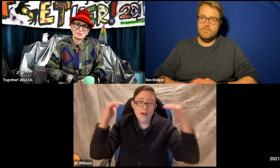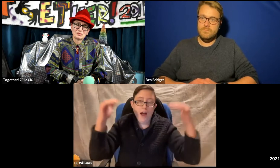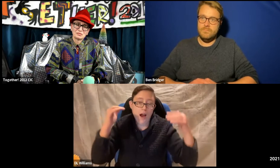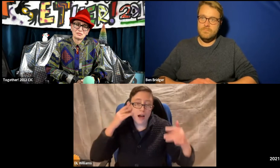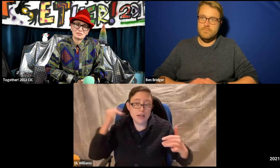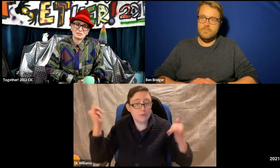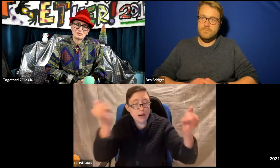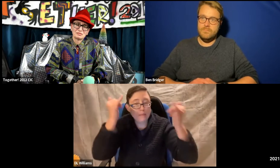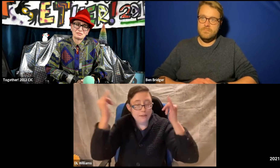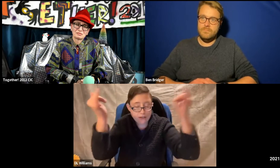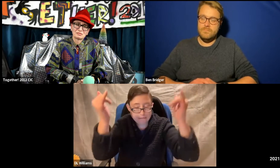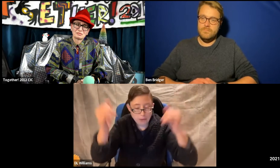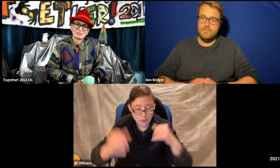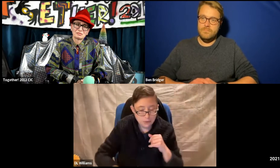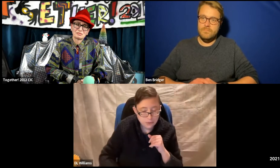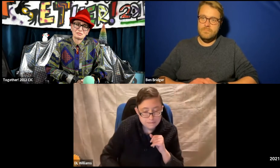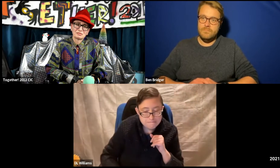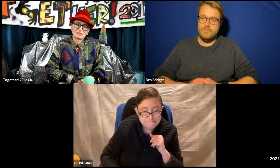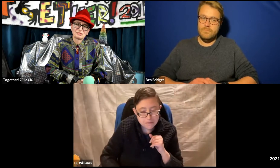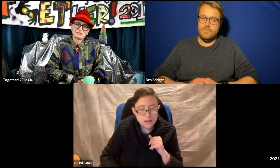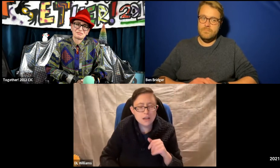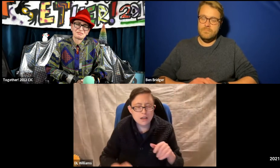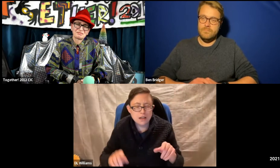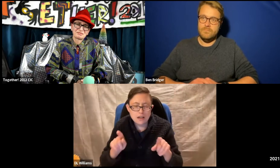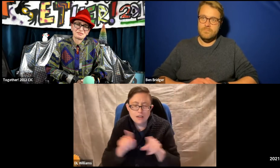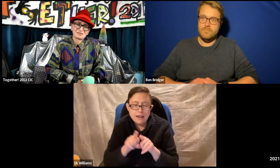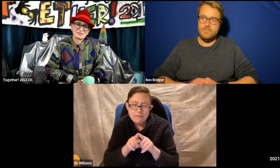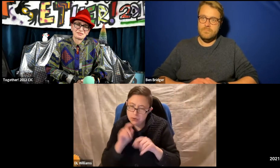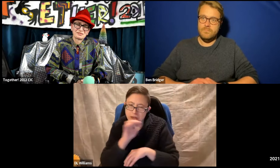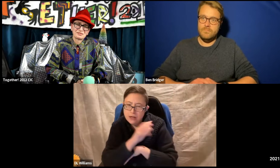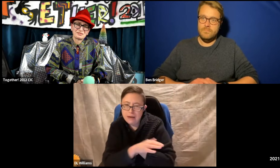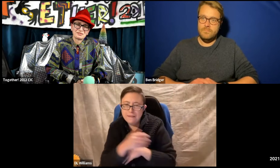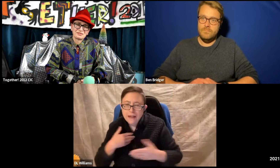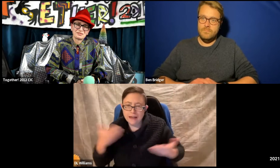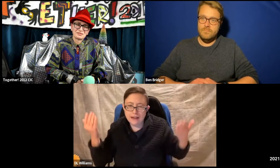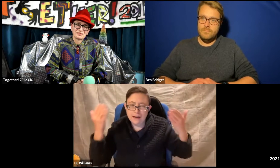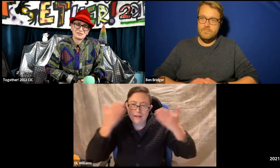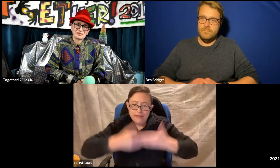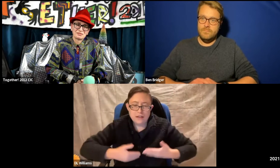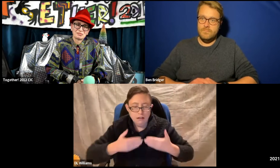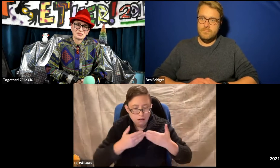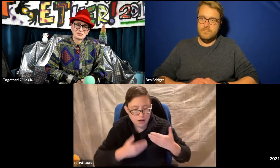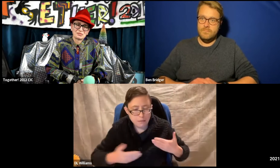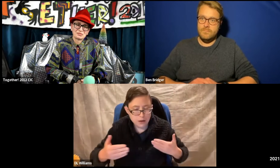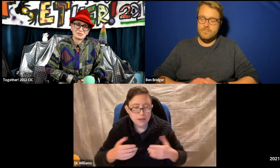the highs when I'm having a ball. They have also been there in the dark moments